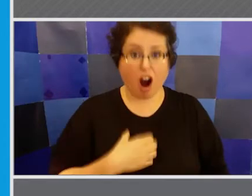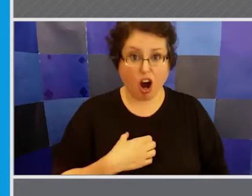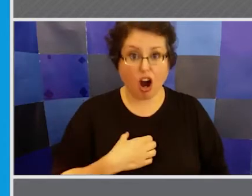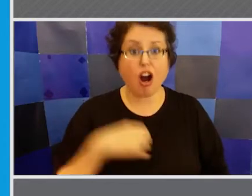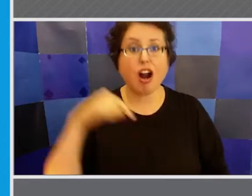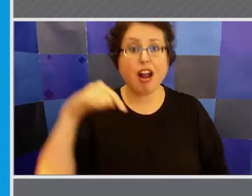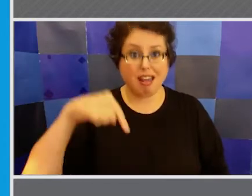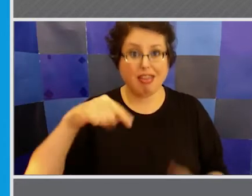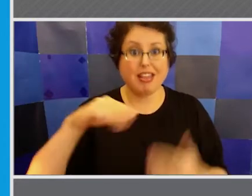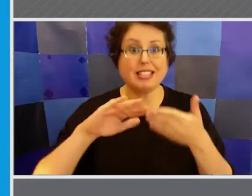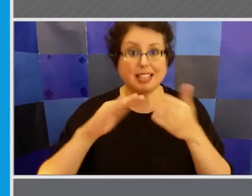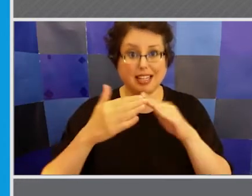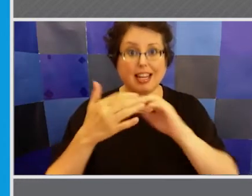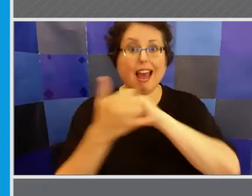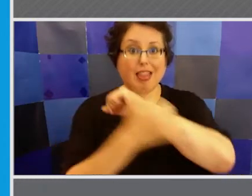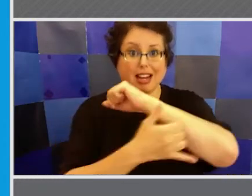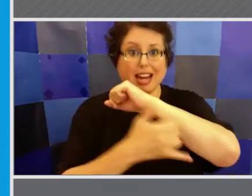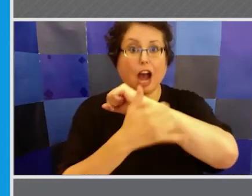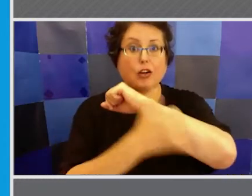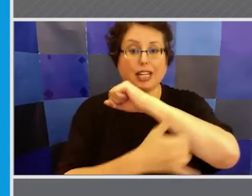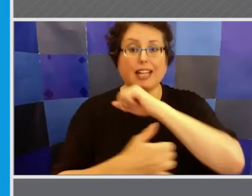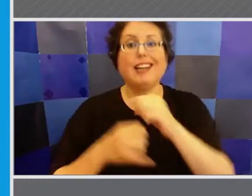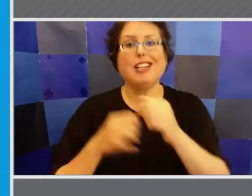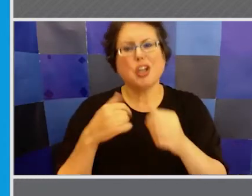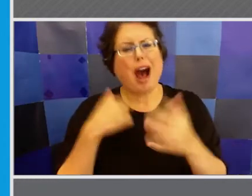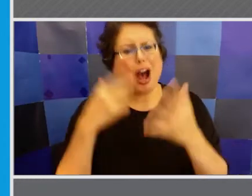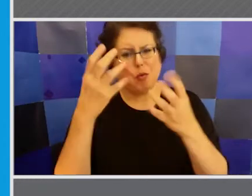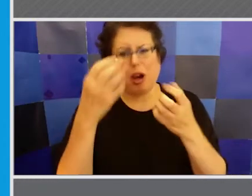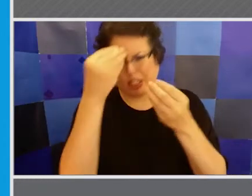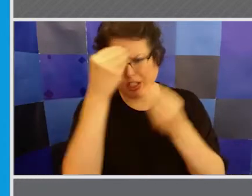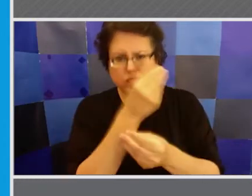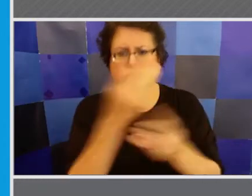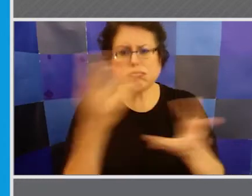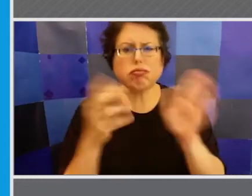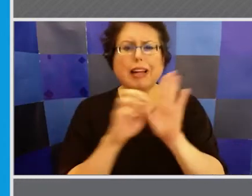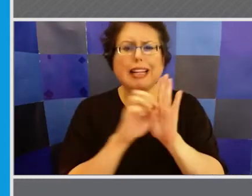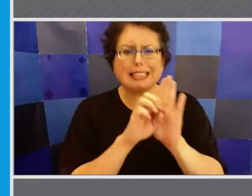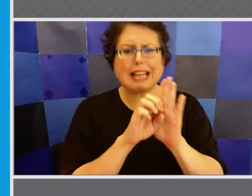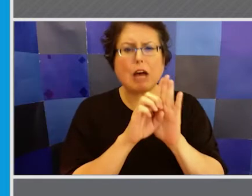So that was just, just want to give a quick example of the impact that the program can